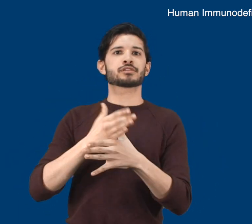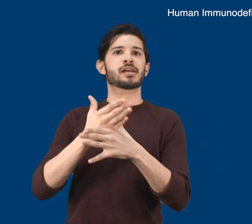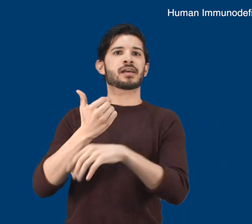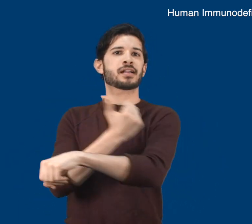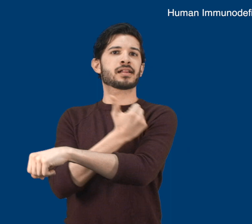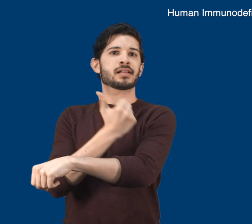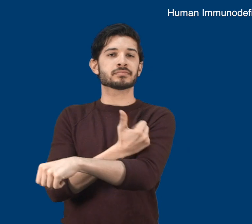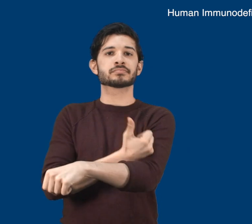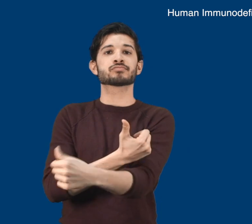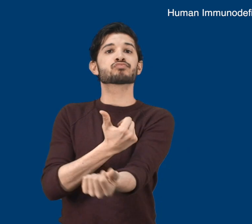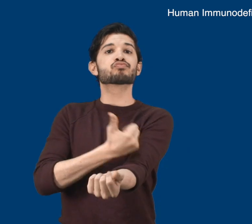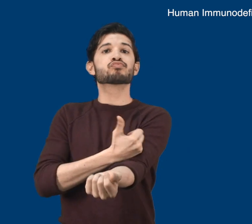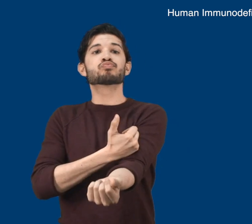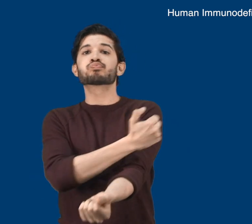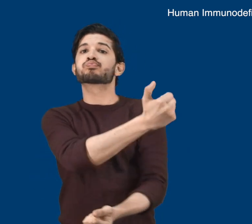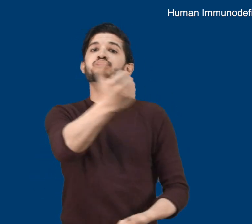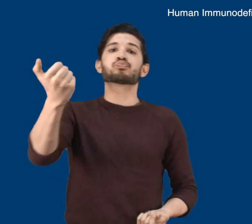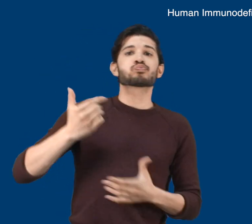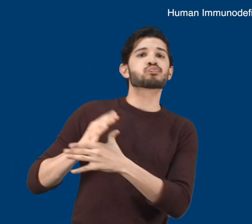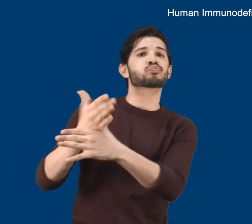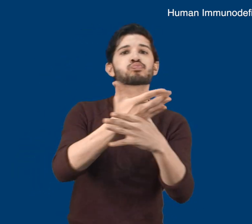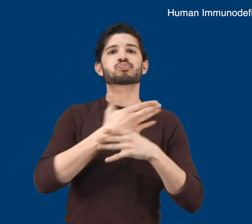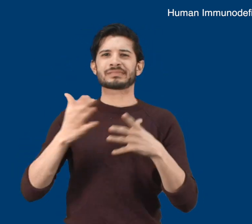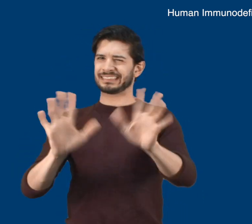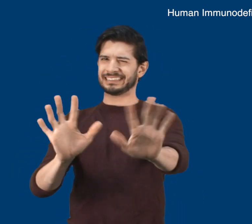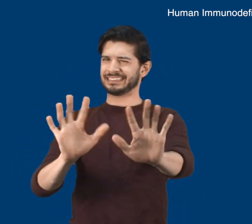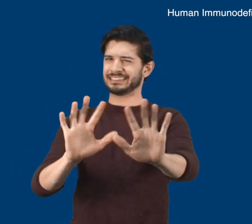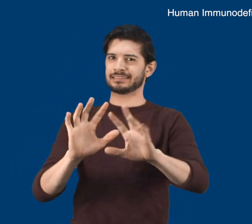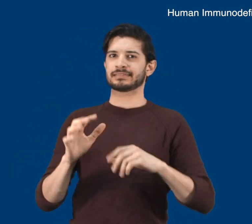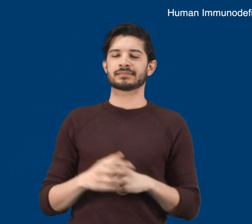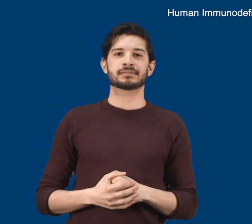2) Do not share needles with other people.